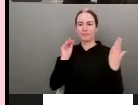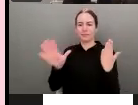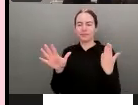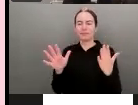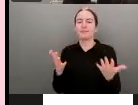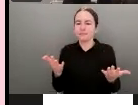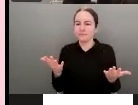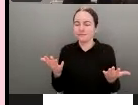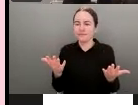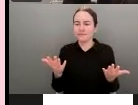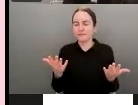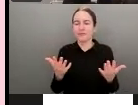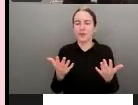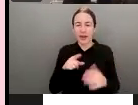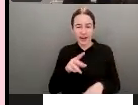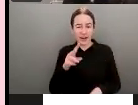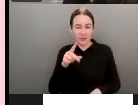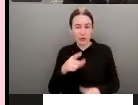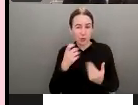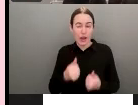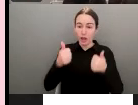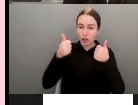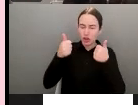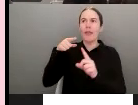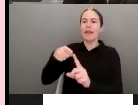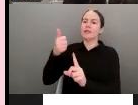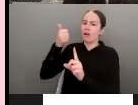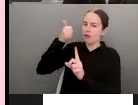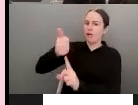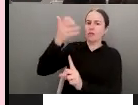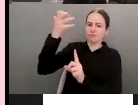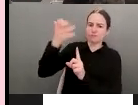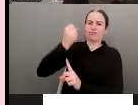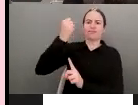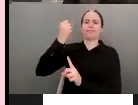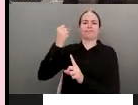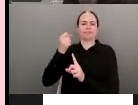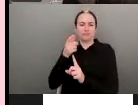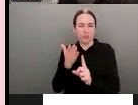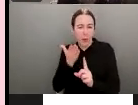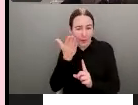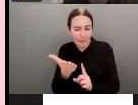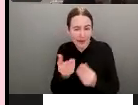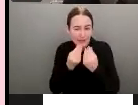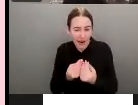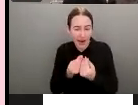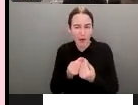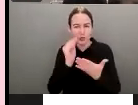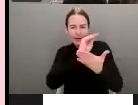Can you give any recommendations in there?